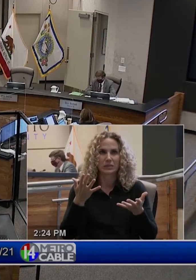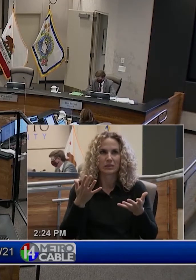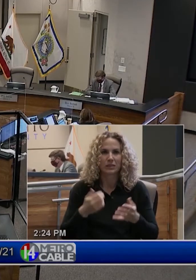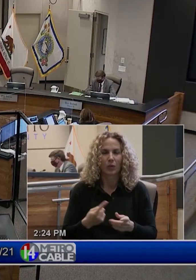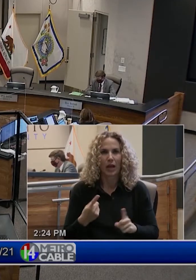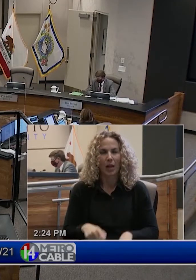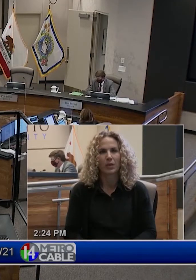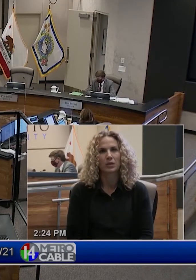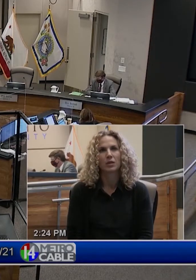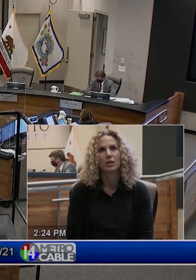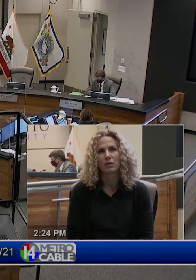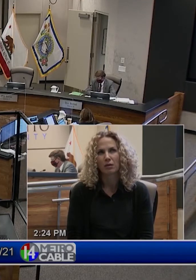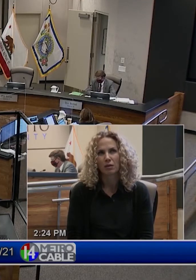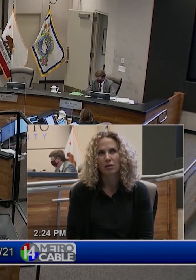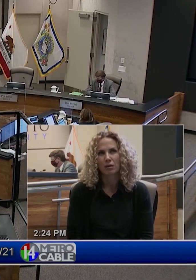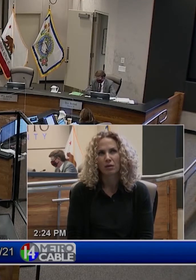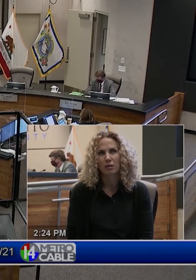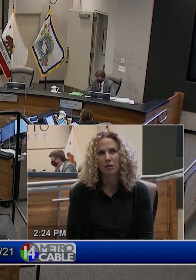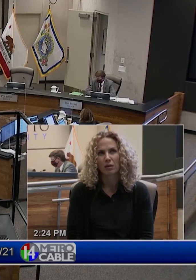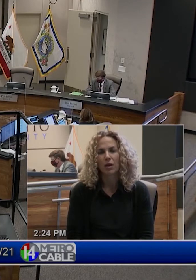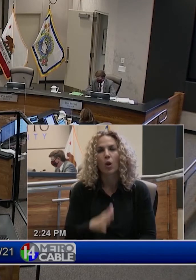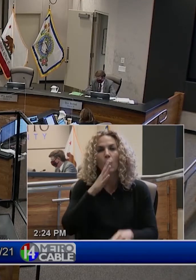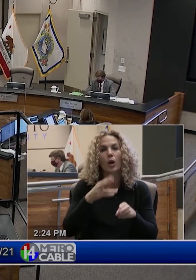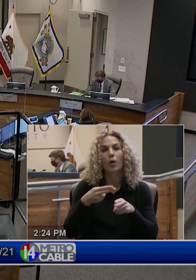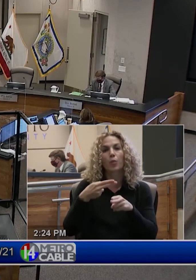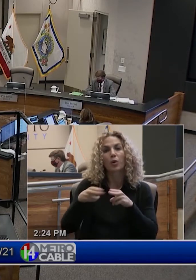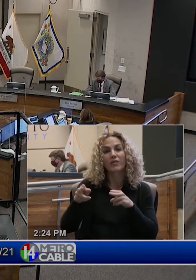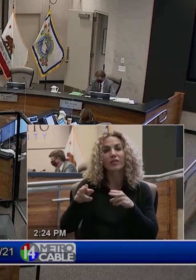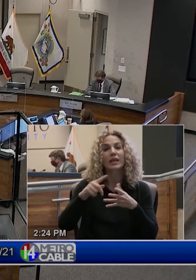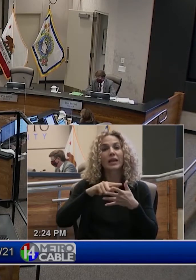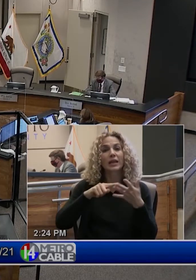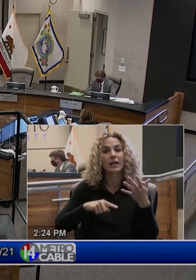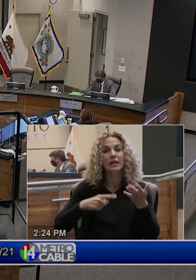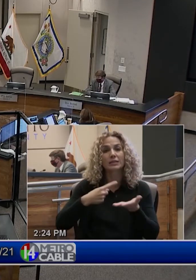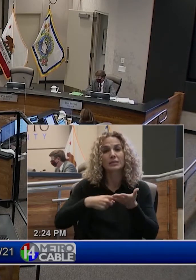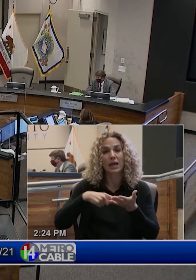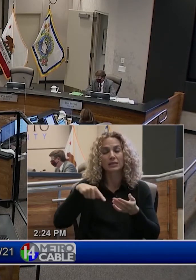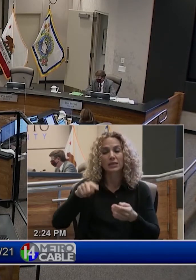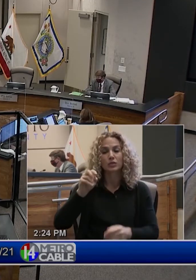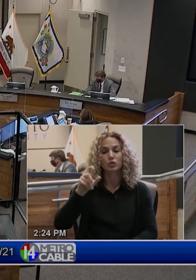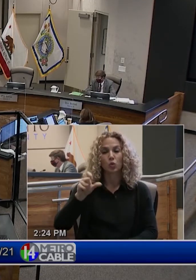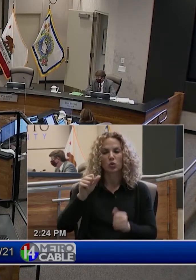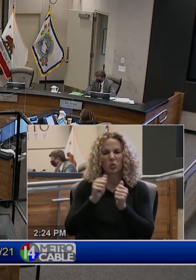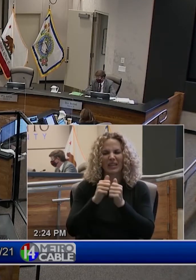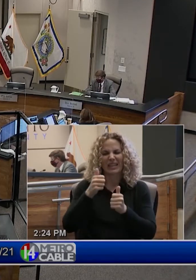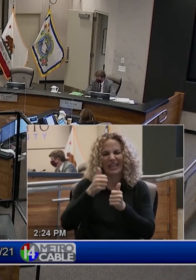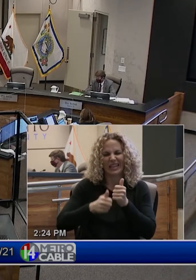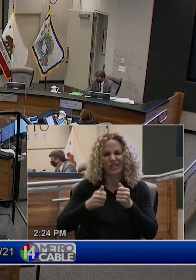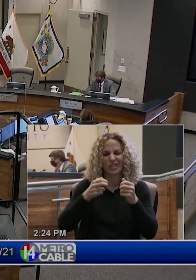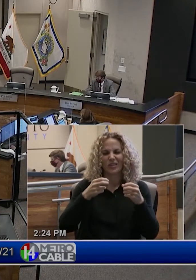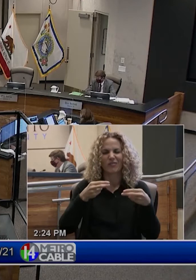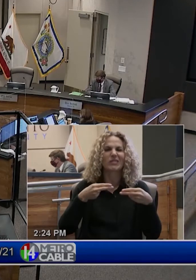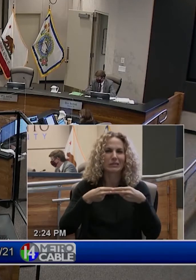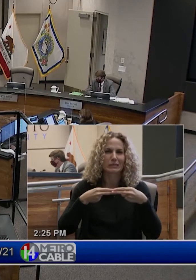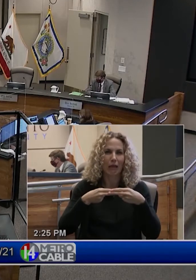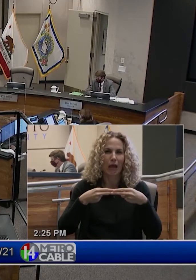LAUNCH THE SUITE SO IT'S GOING TO BE CUTTING EDGE. TO BE CUTTING EDGE. WE'LL TOUCH ON THE TOOLS TO PUT